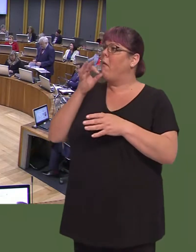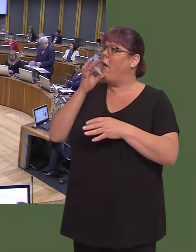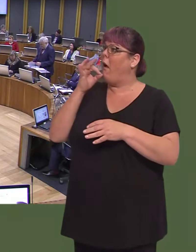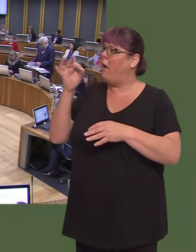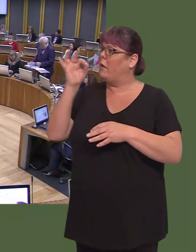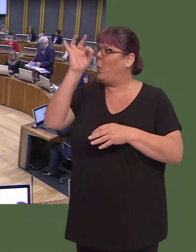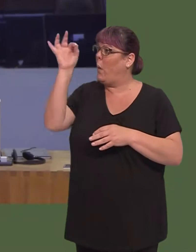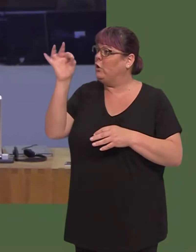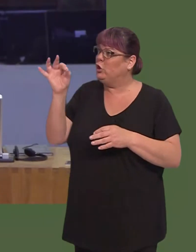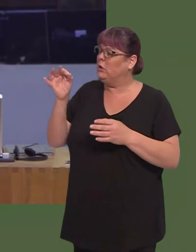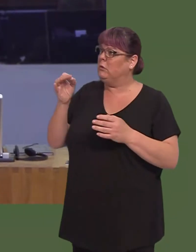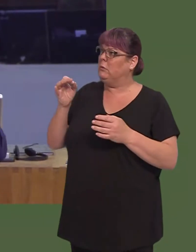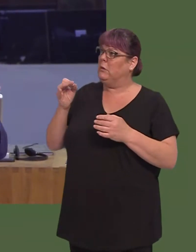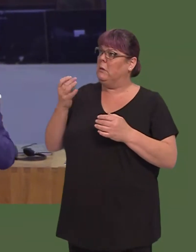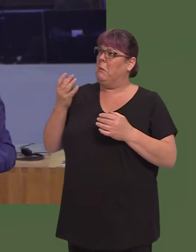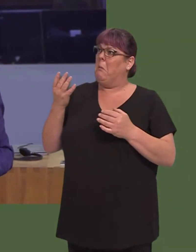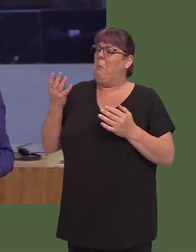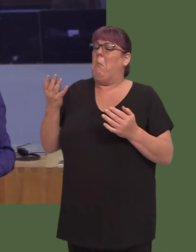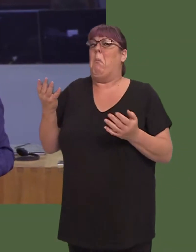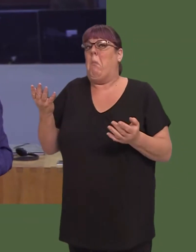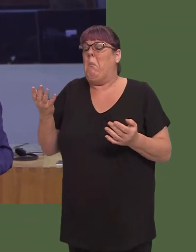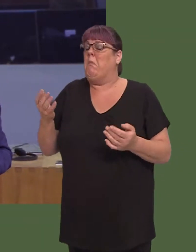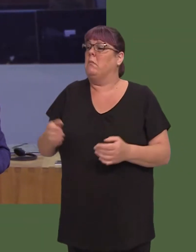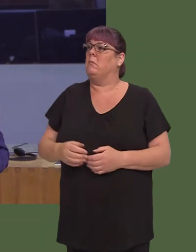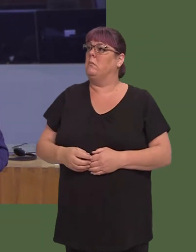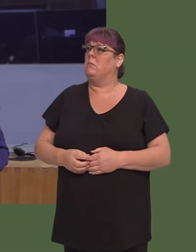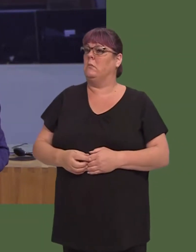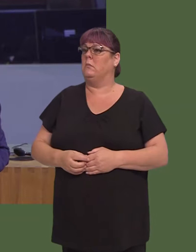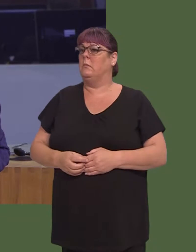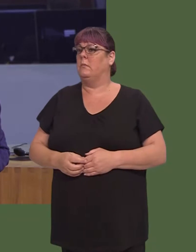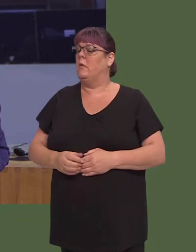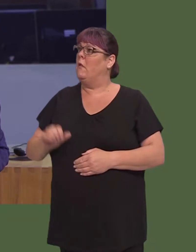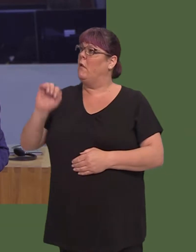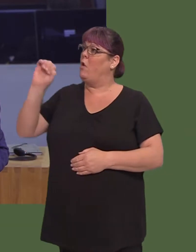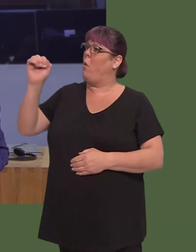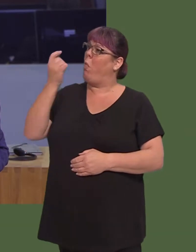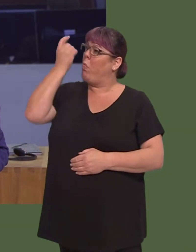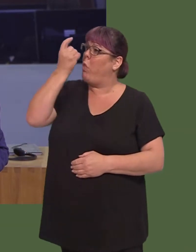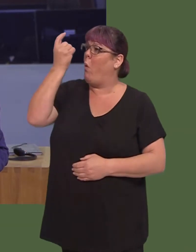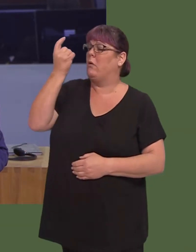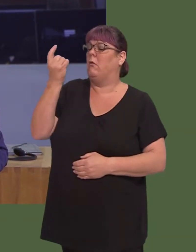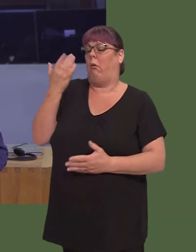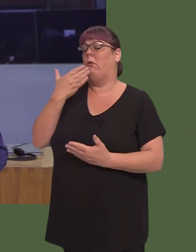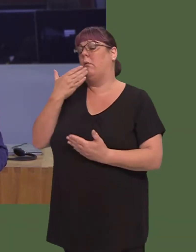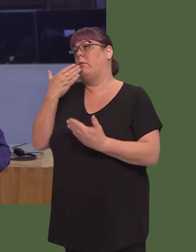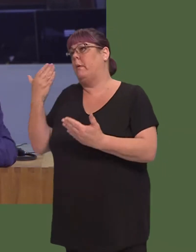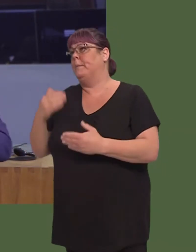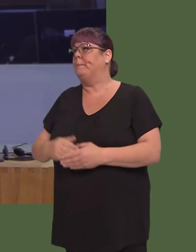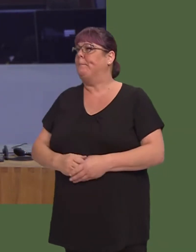year to strengthen the health board's operational capacity at each of the three main hospitals